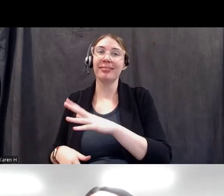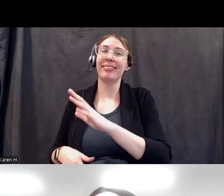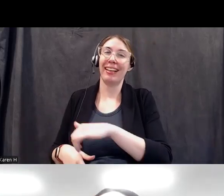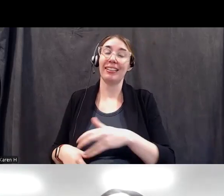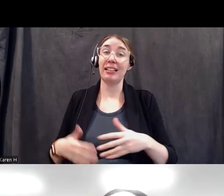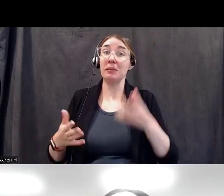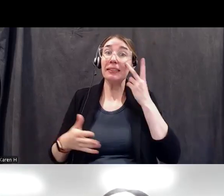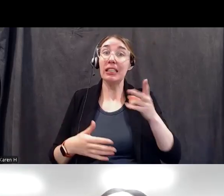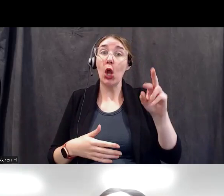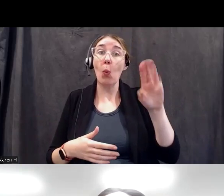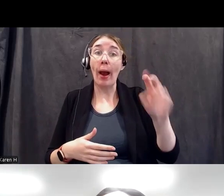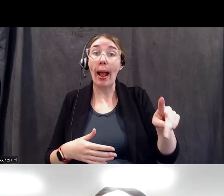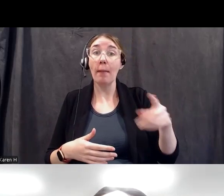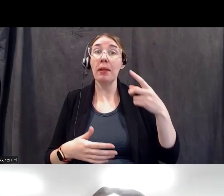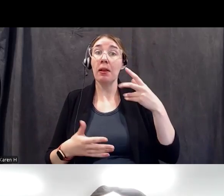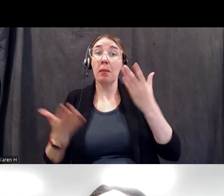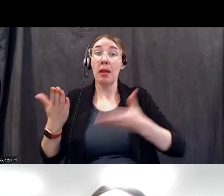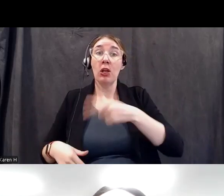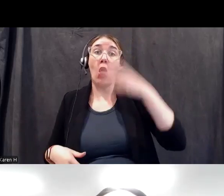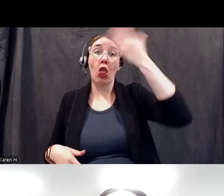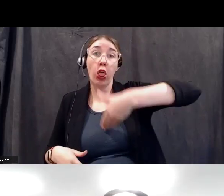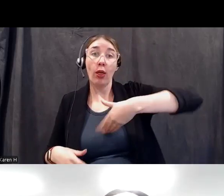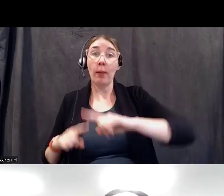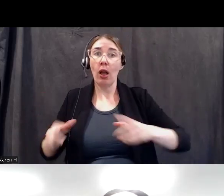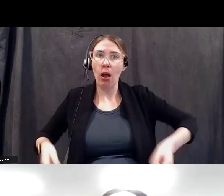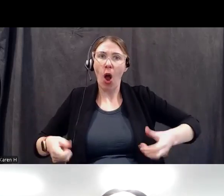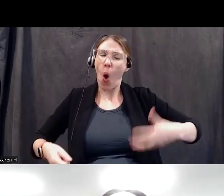is something we should all consider. So just a couple of pictures.